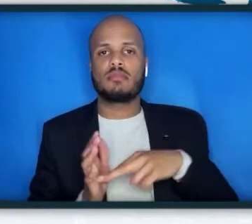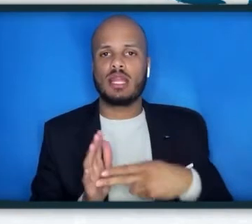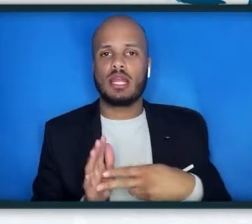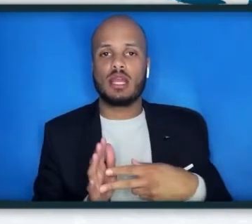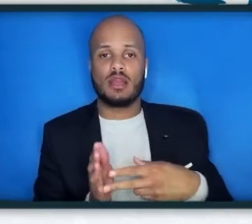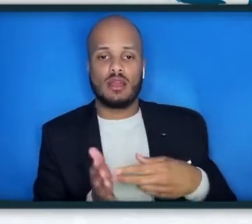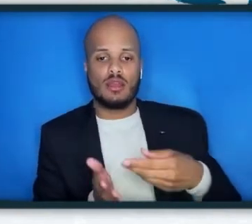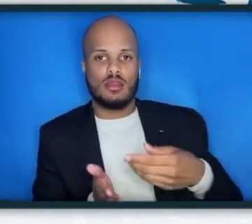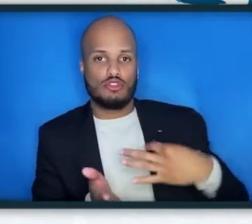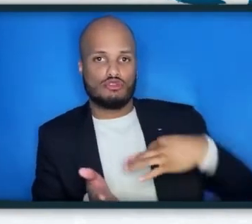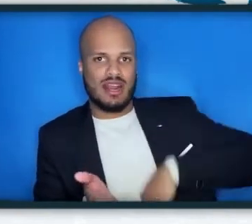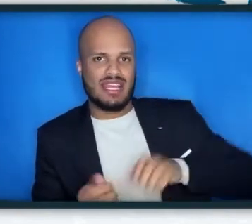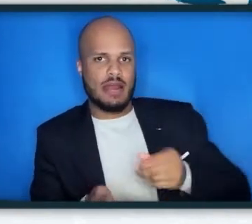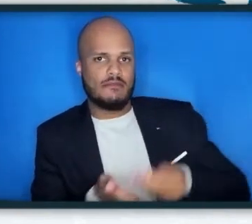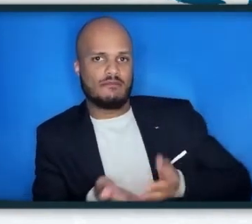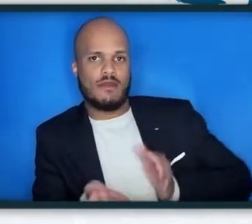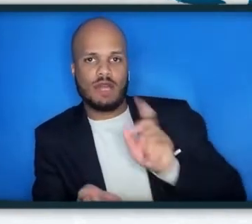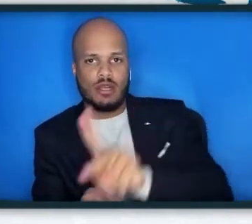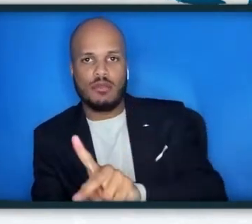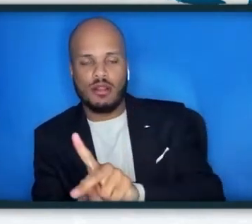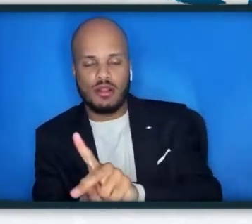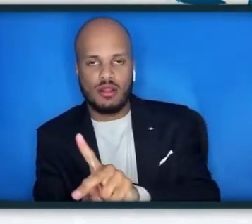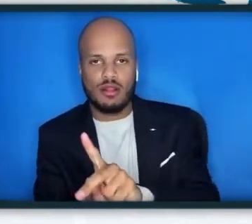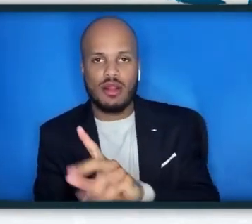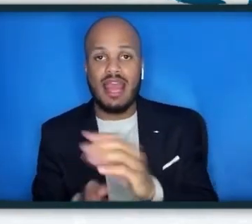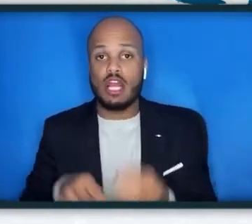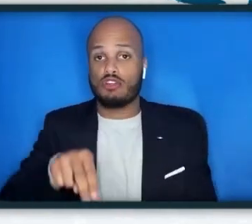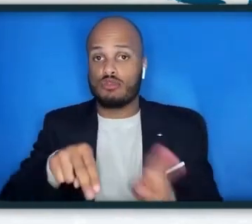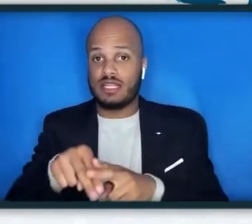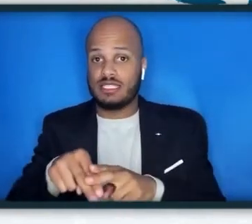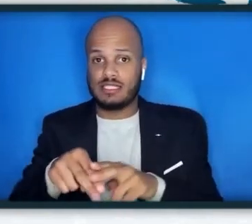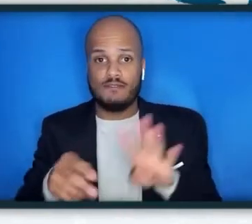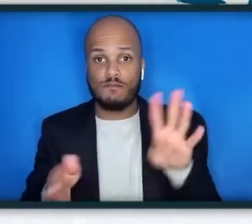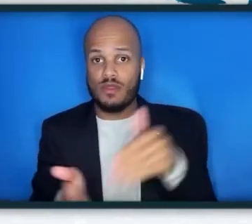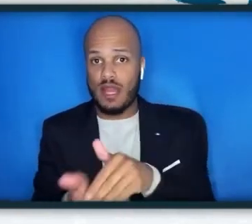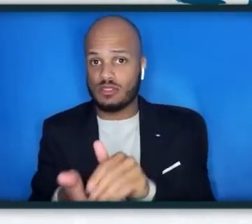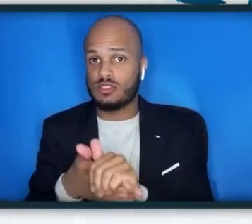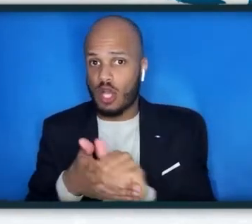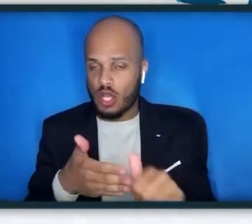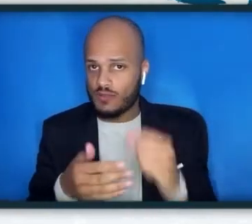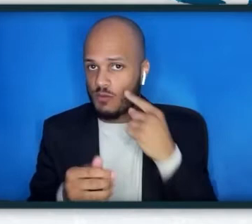and increases the amount of the credit to $4,000 for one child